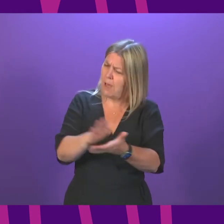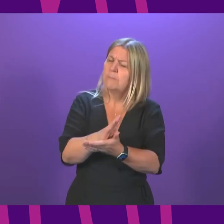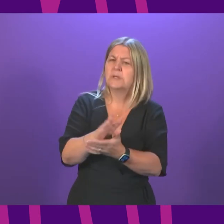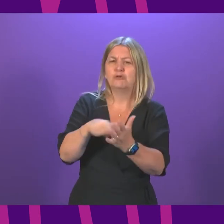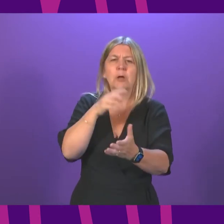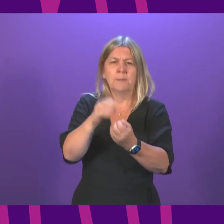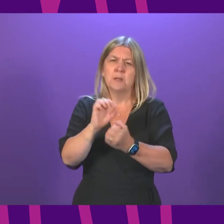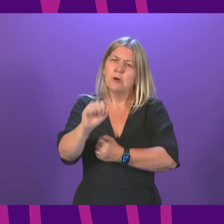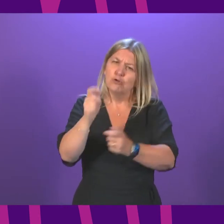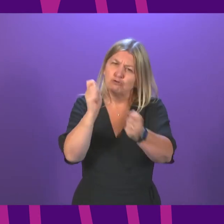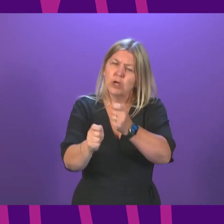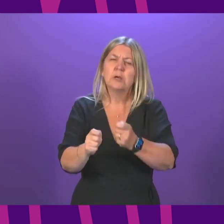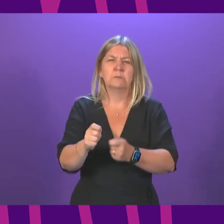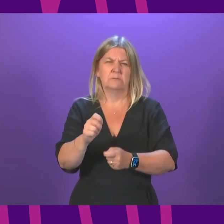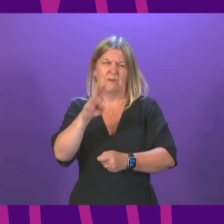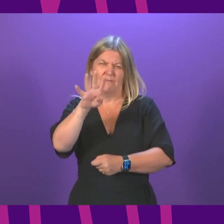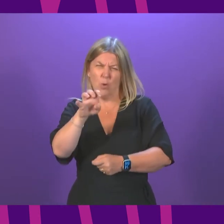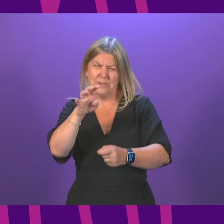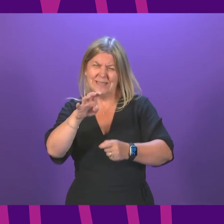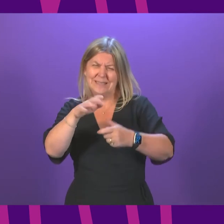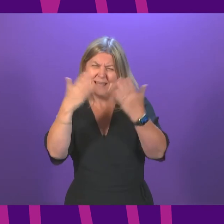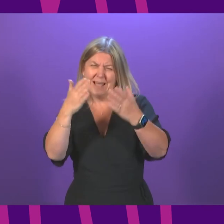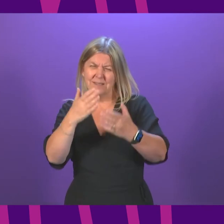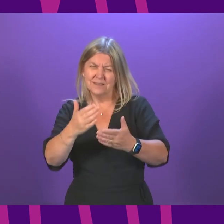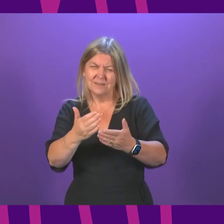amendments that sought 14 days’ advance notice, on the principle that as much parliamentary